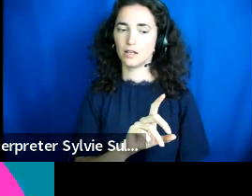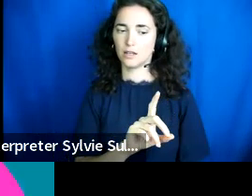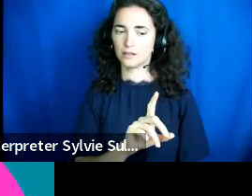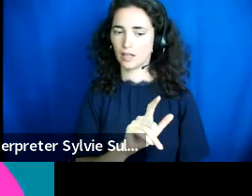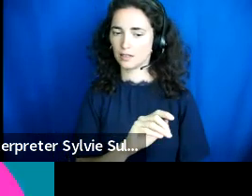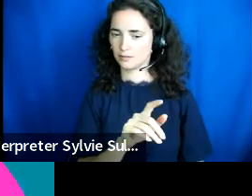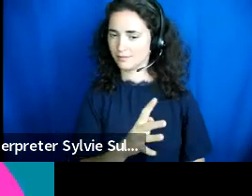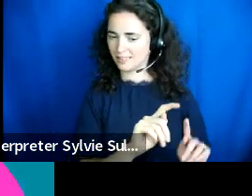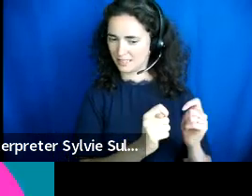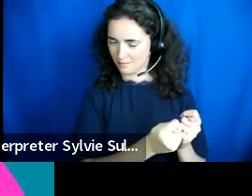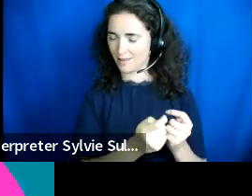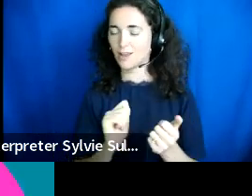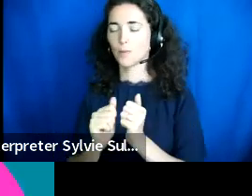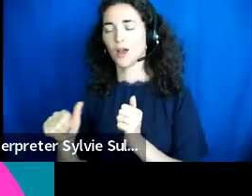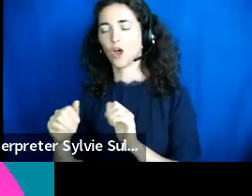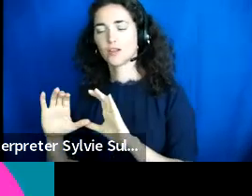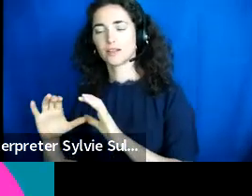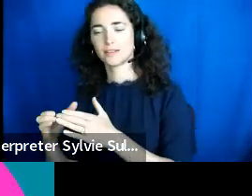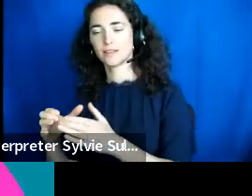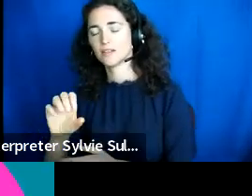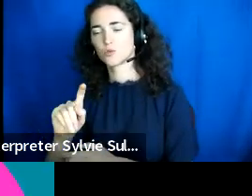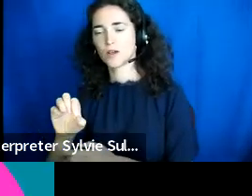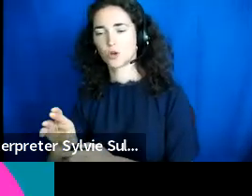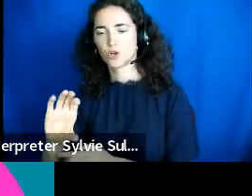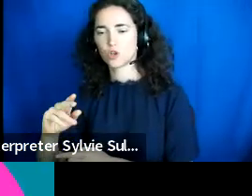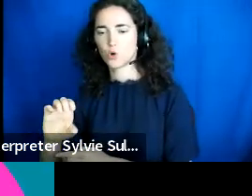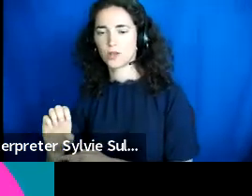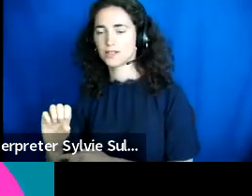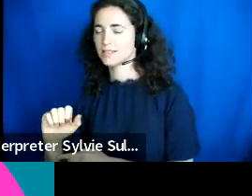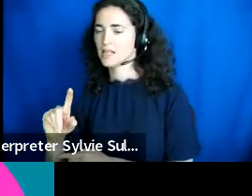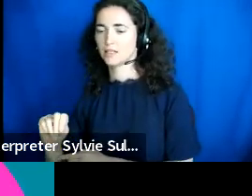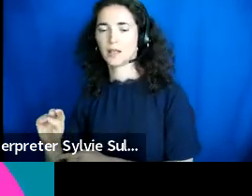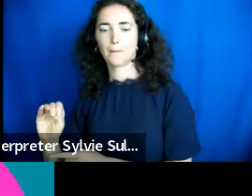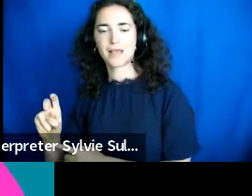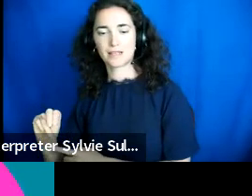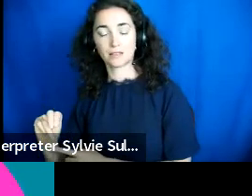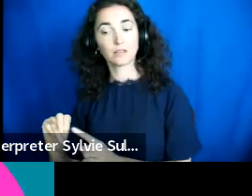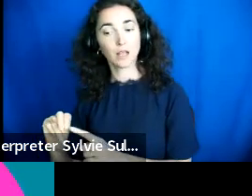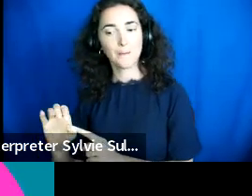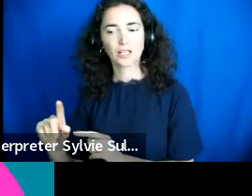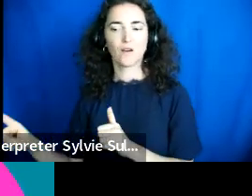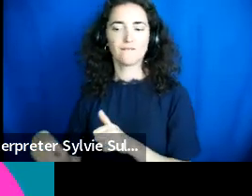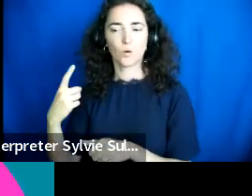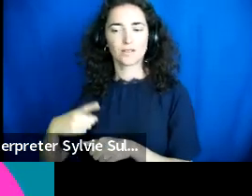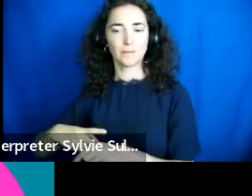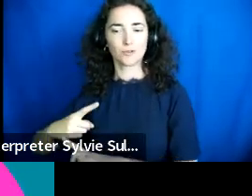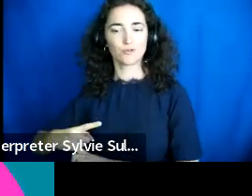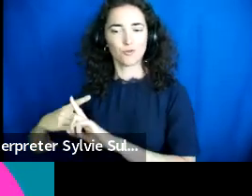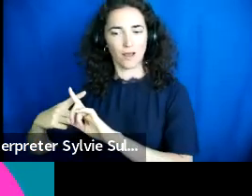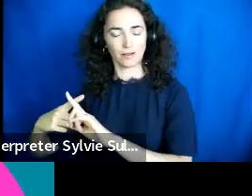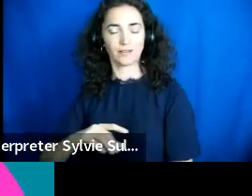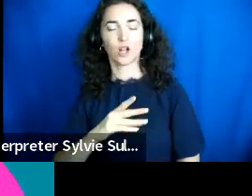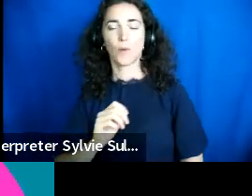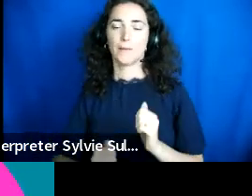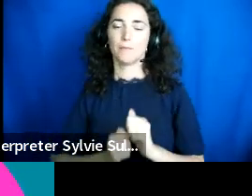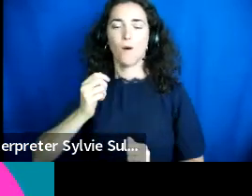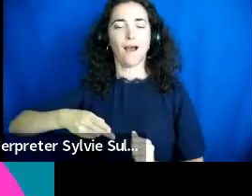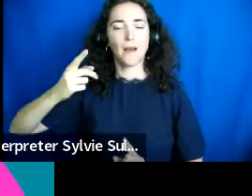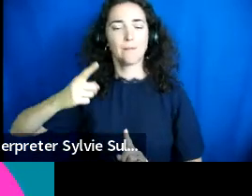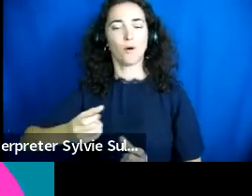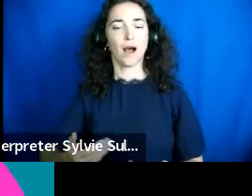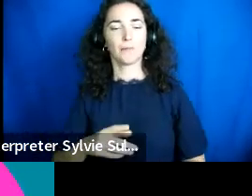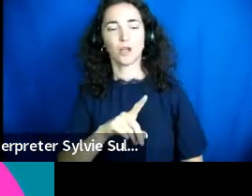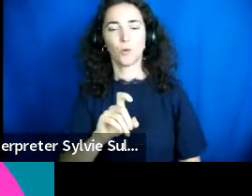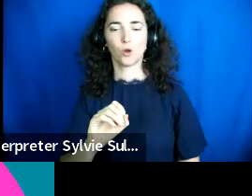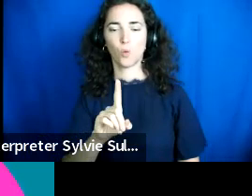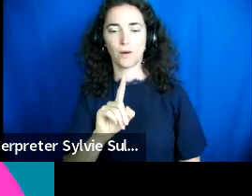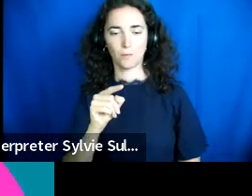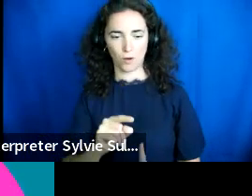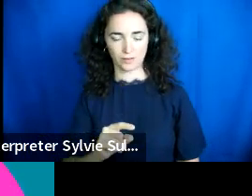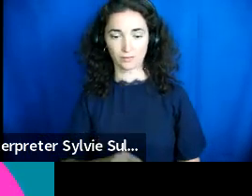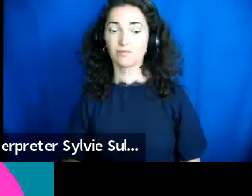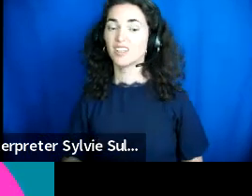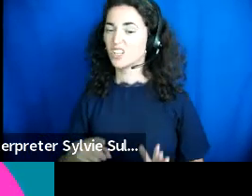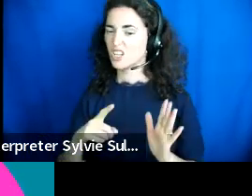Strider, Chloe Sailin and Megan Megan got her very first strike ever, and Chloe had the overall highest score with 101 points check out this video of Strider who is